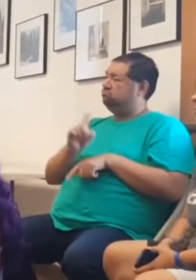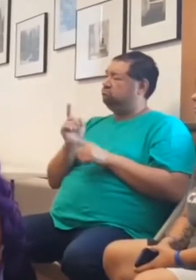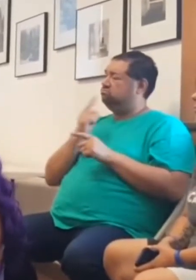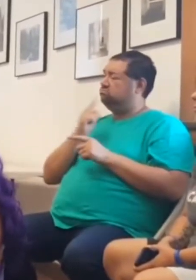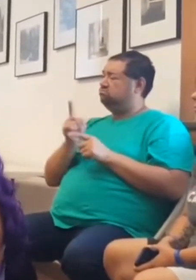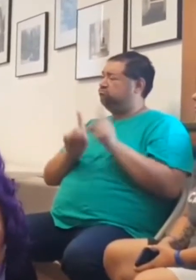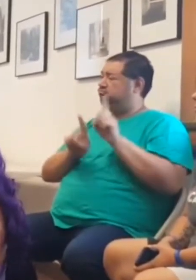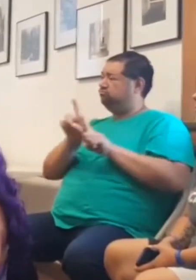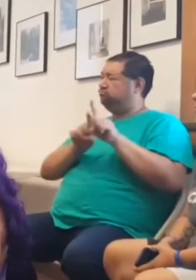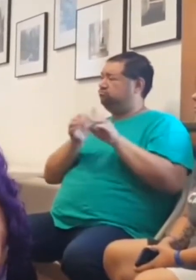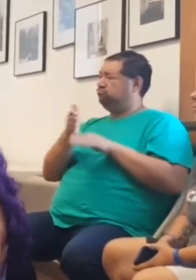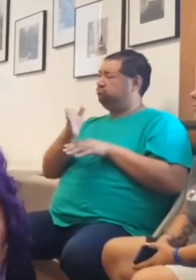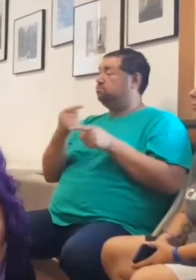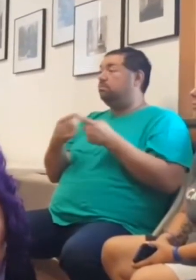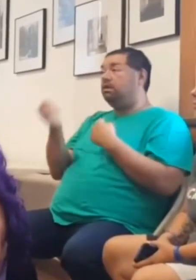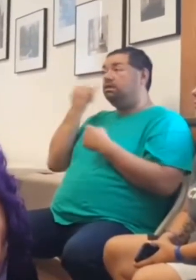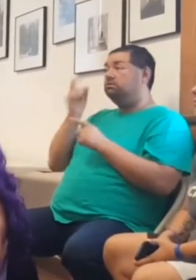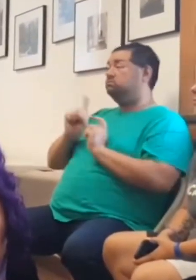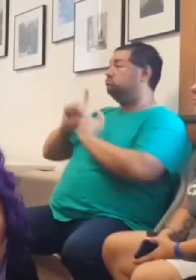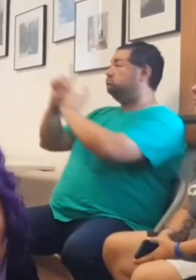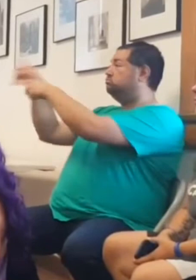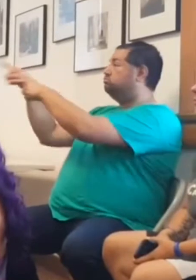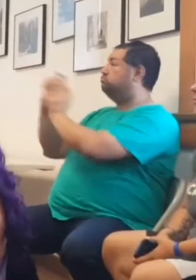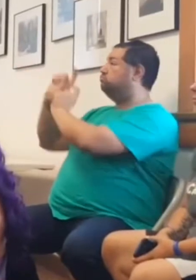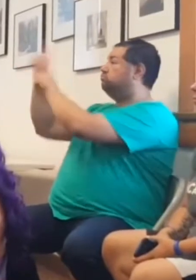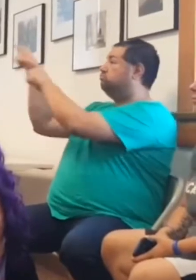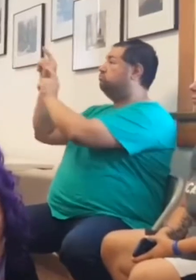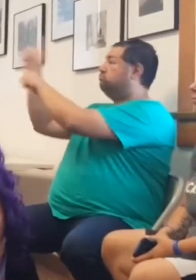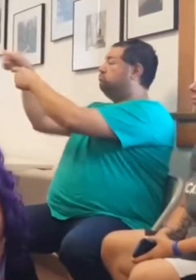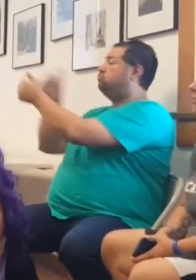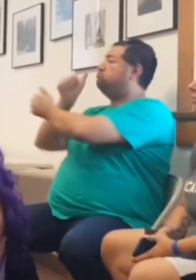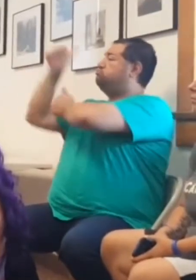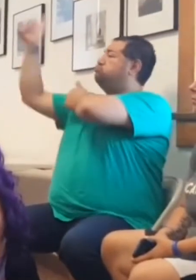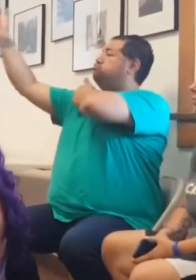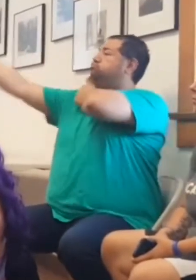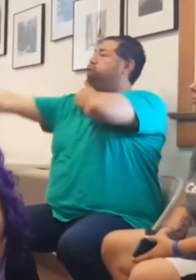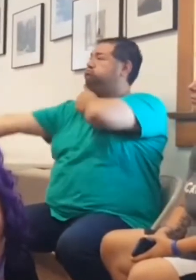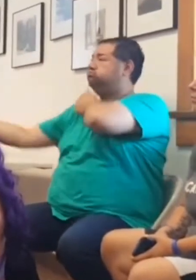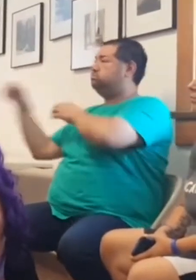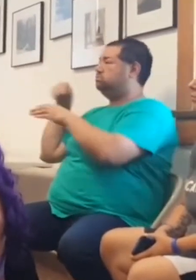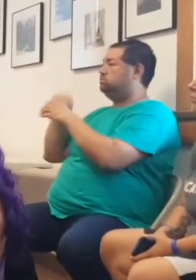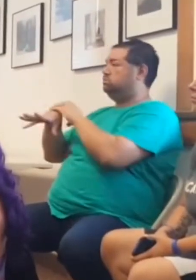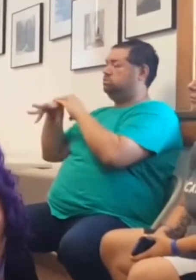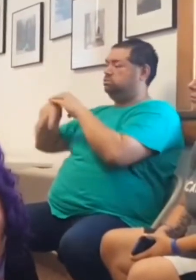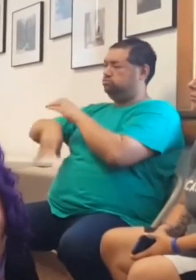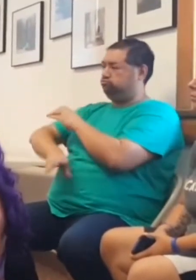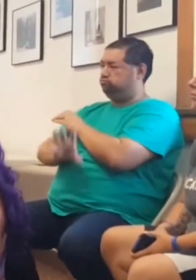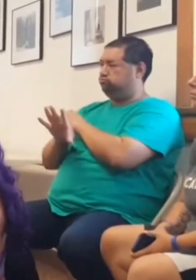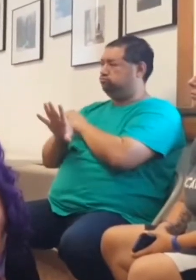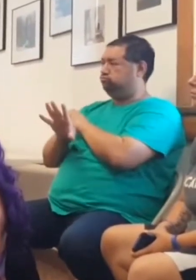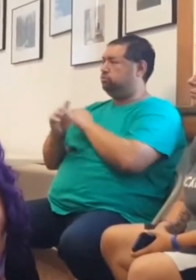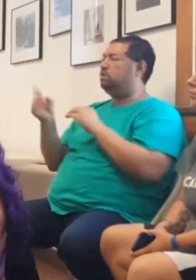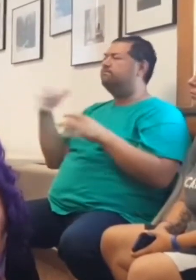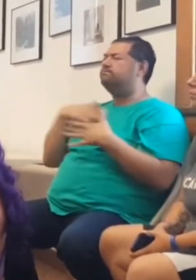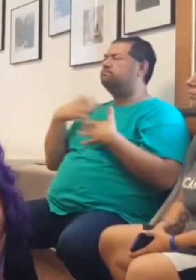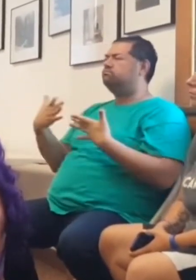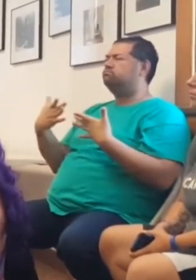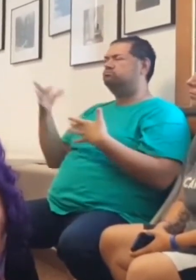"But, if you go beyond the coral reef to a deep cave, you will find the wise octopus. Maybe